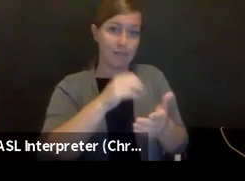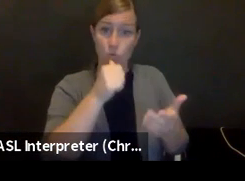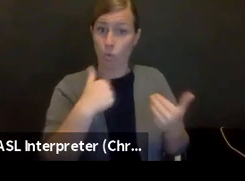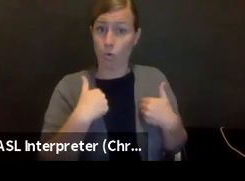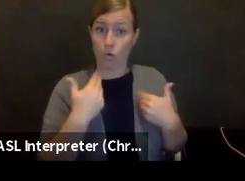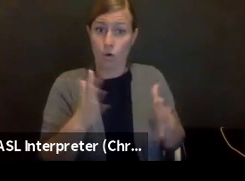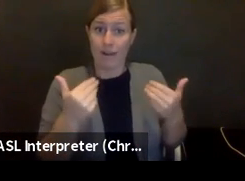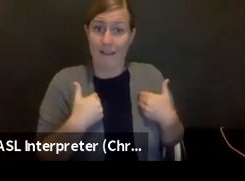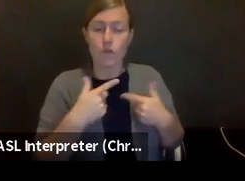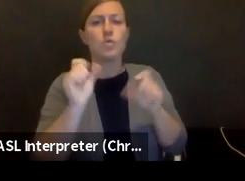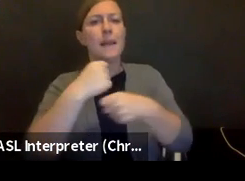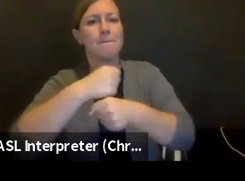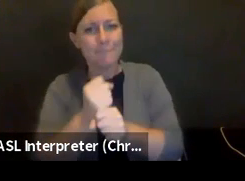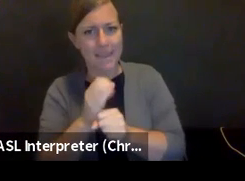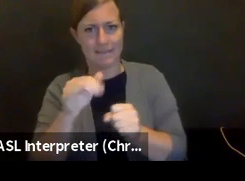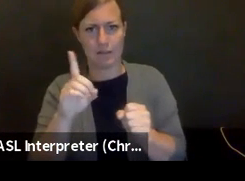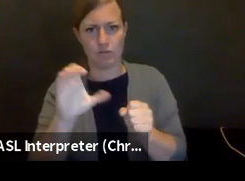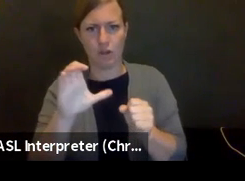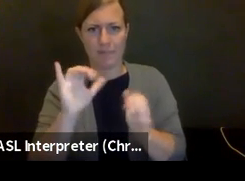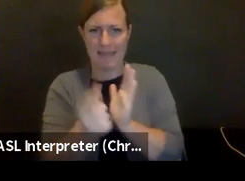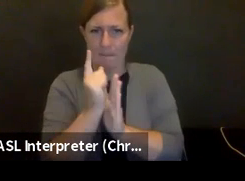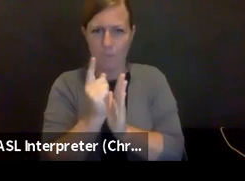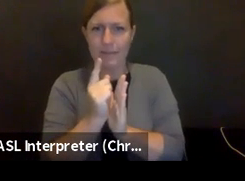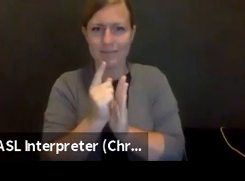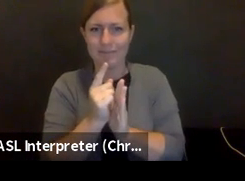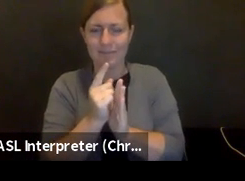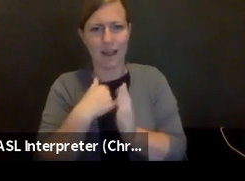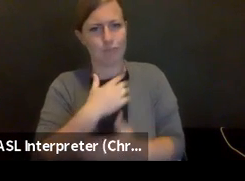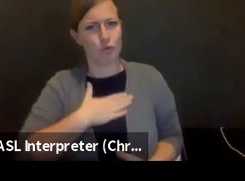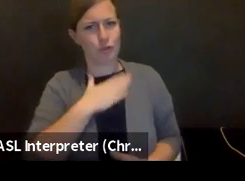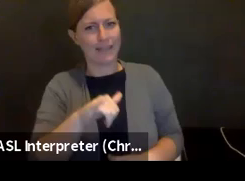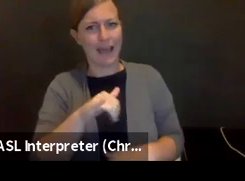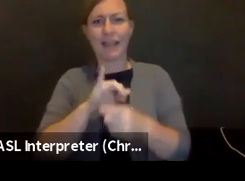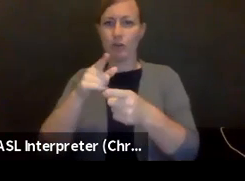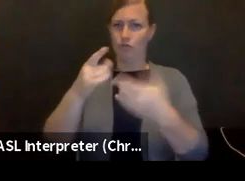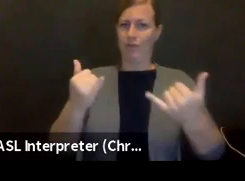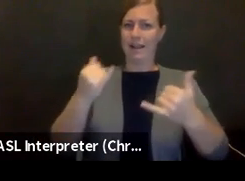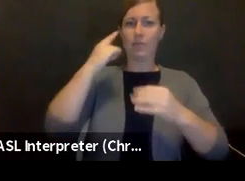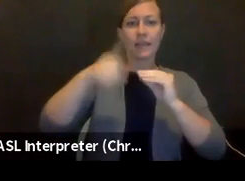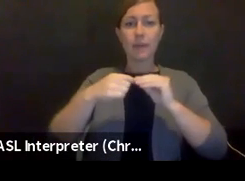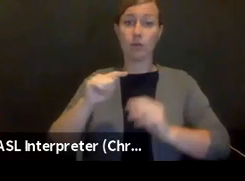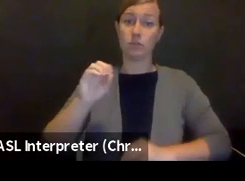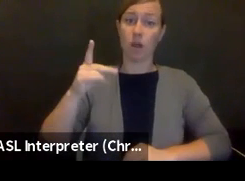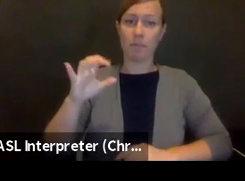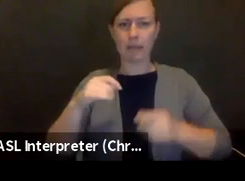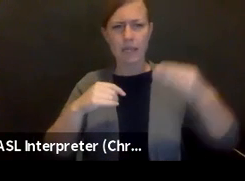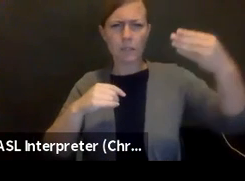Jeff Crawford: And I really appreciate that. Just like right now you're thinking about topics. Do I need another topic or maybe I want to structure my topics first.